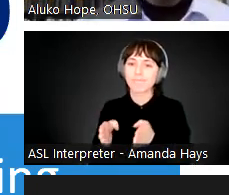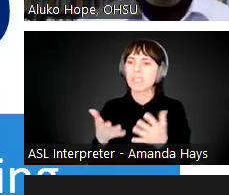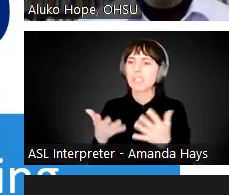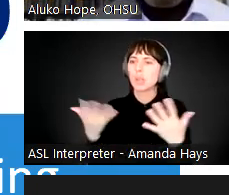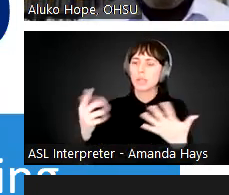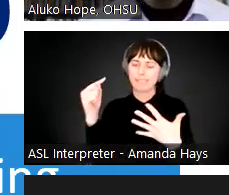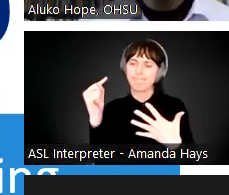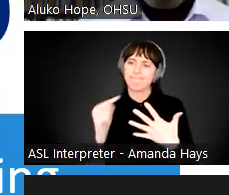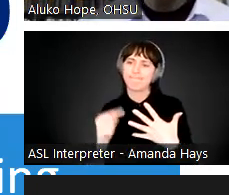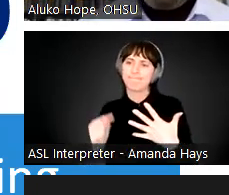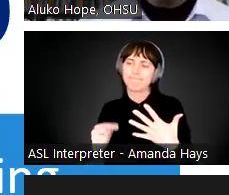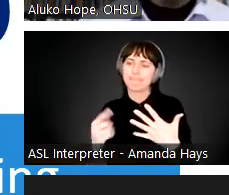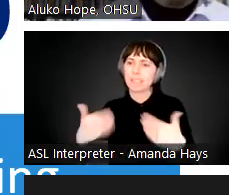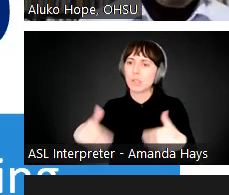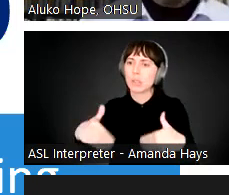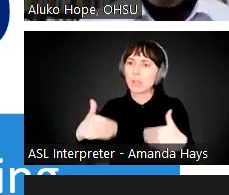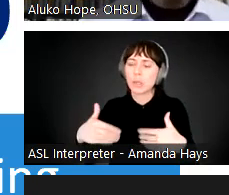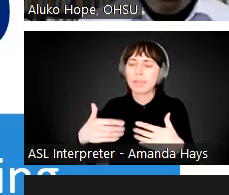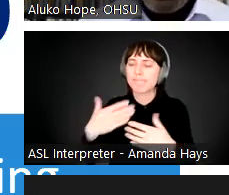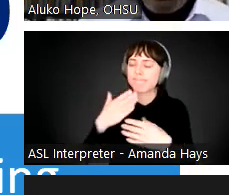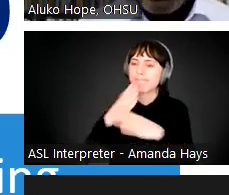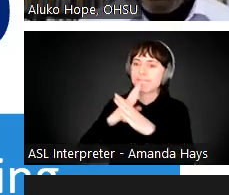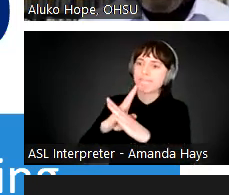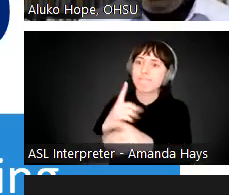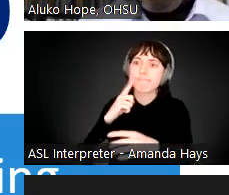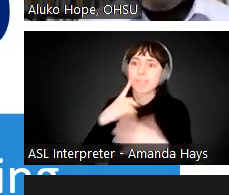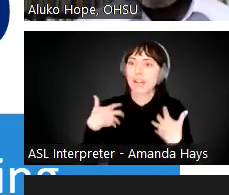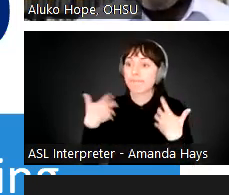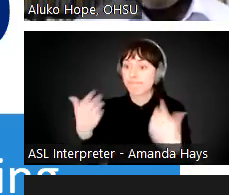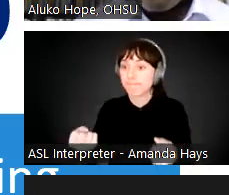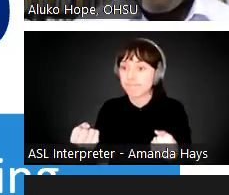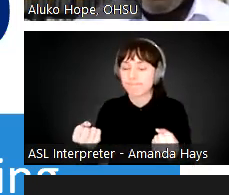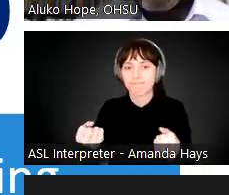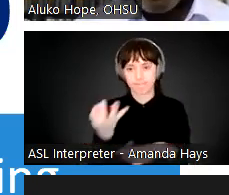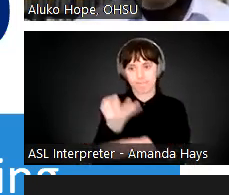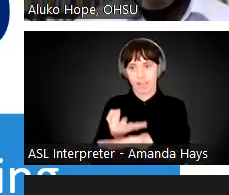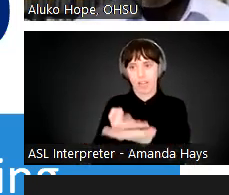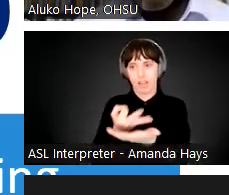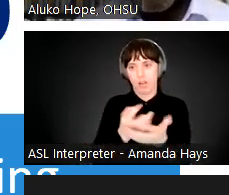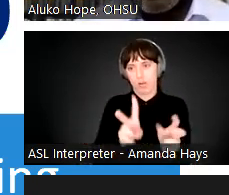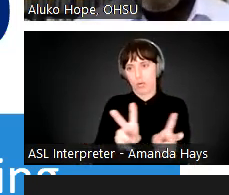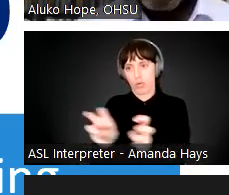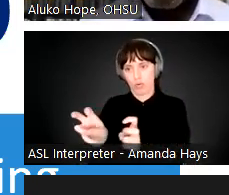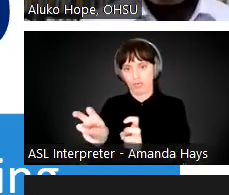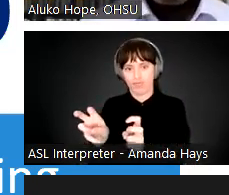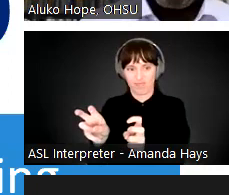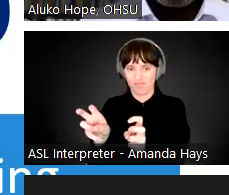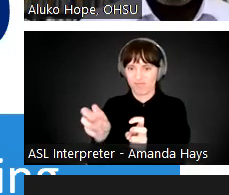when you get into that bucket of having symptoms? And I think financial issues, obviously, because this is an illness for which we don't have a lot of